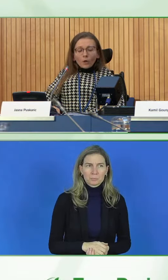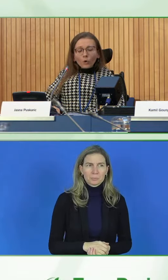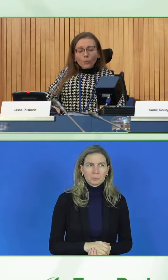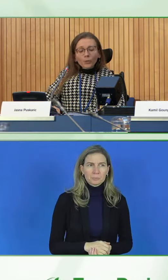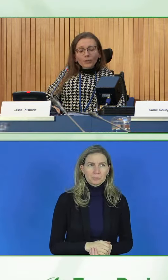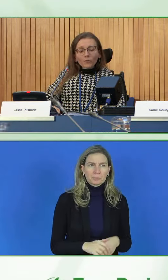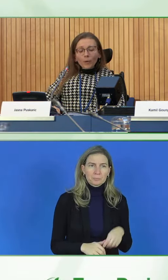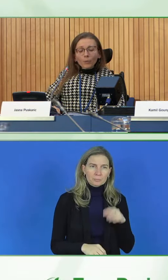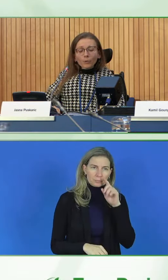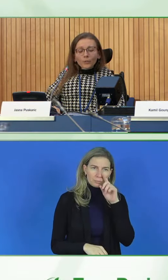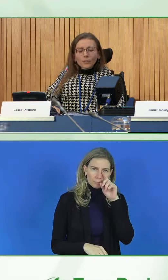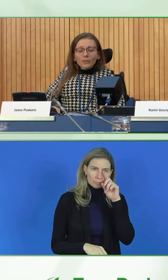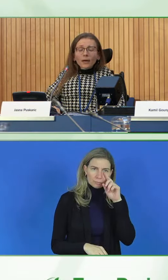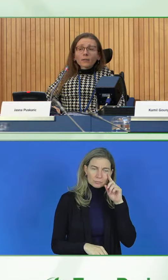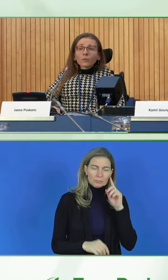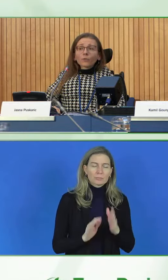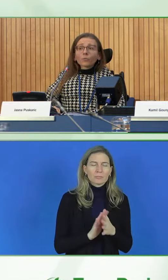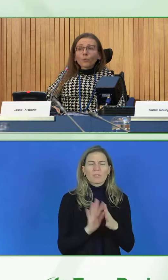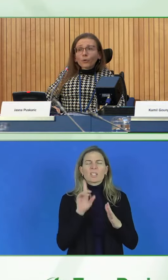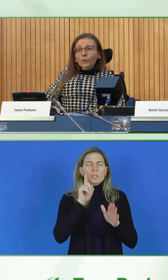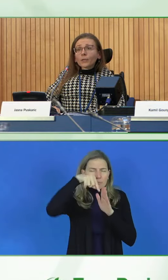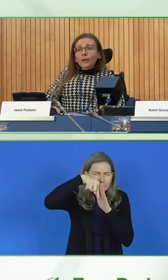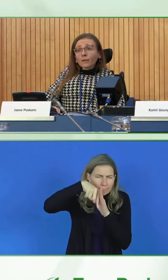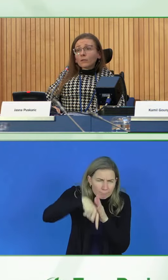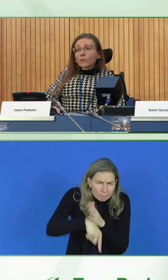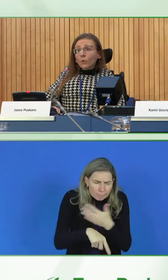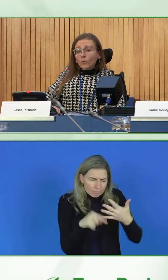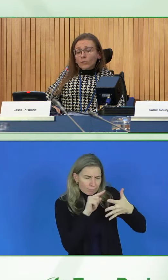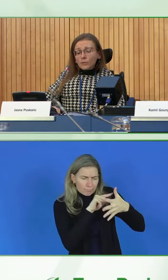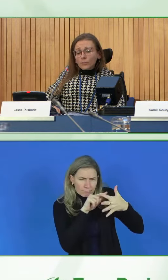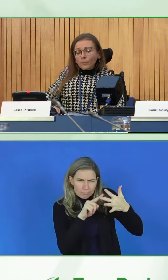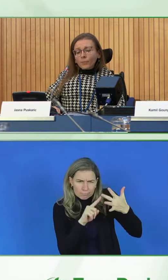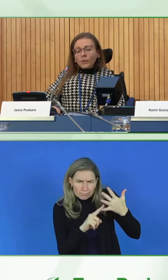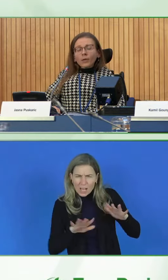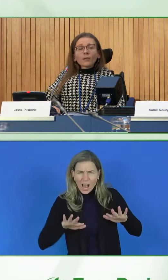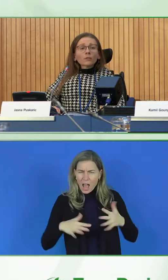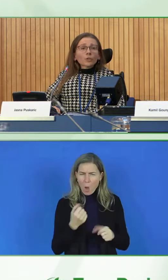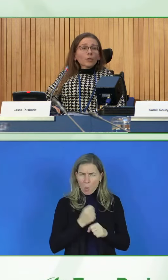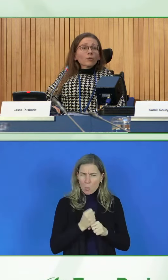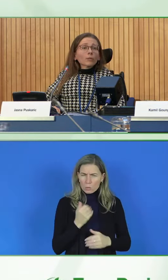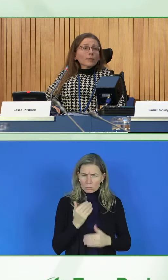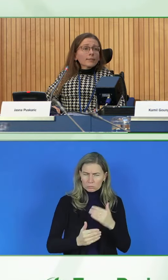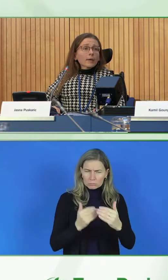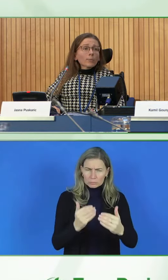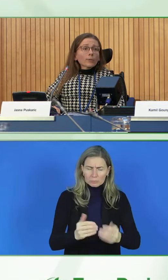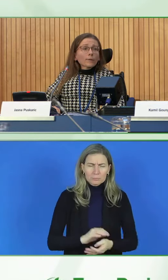Cooperative members decide on the board and goals in the general assembly.